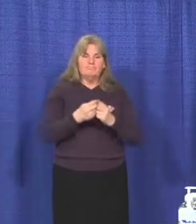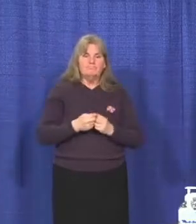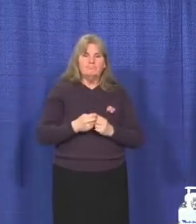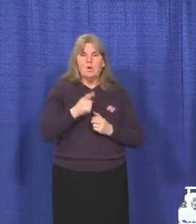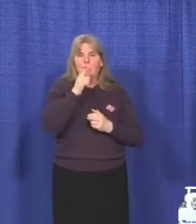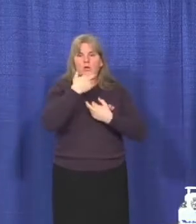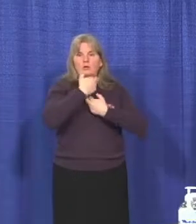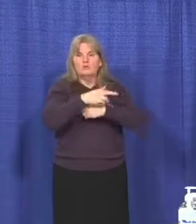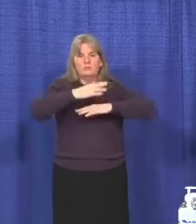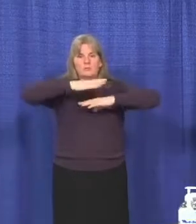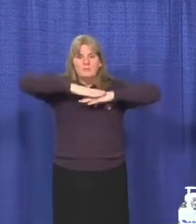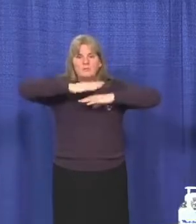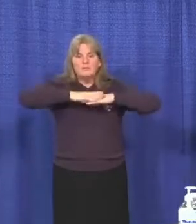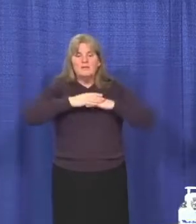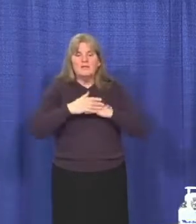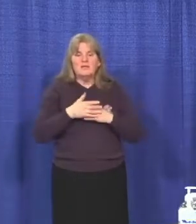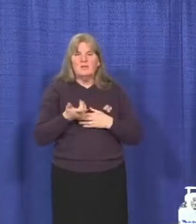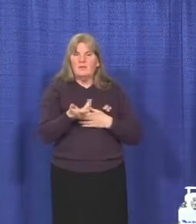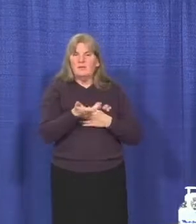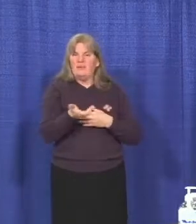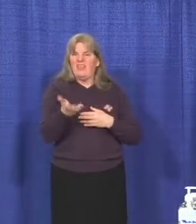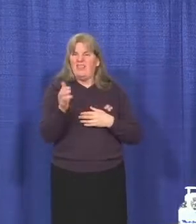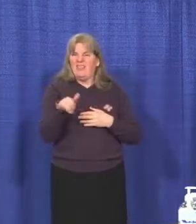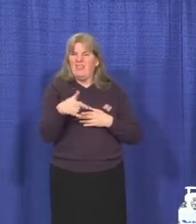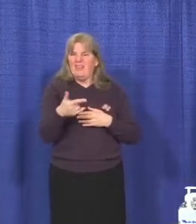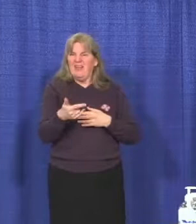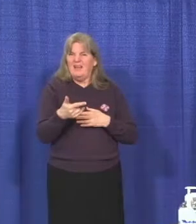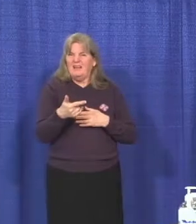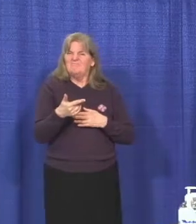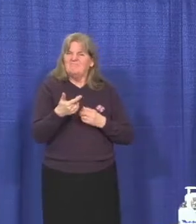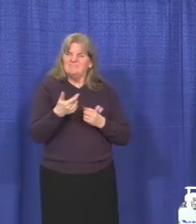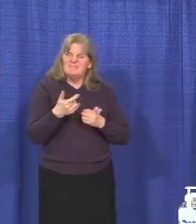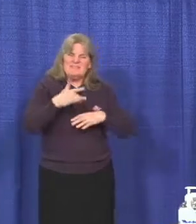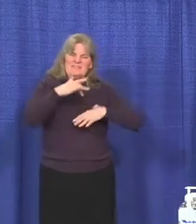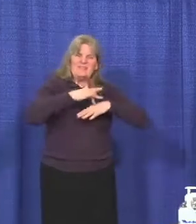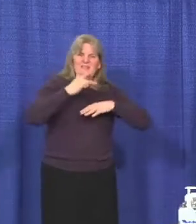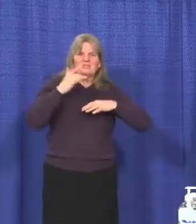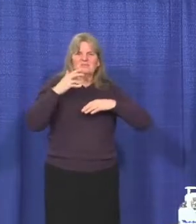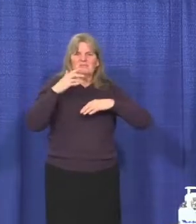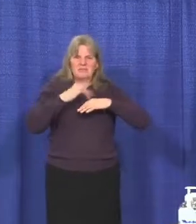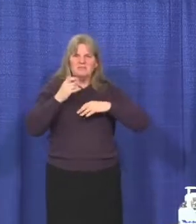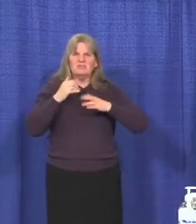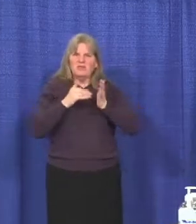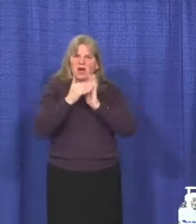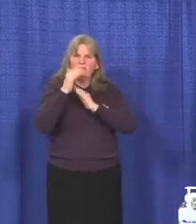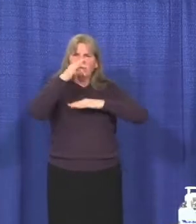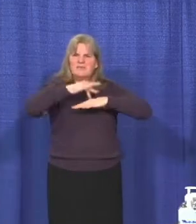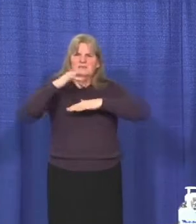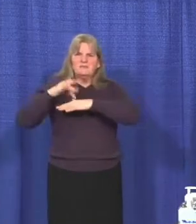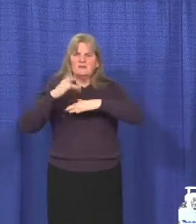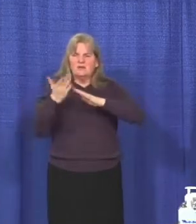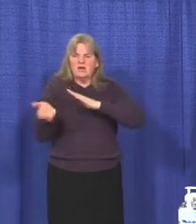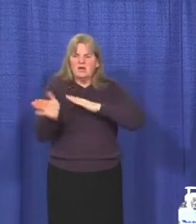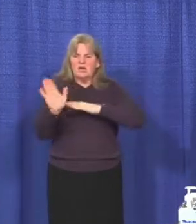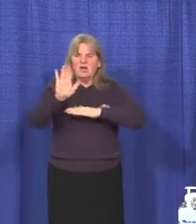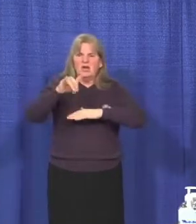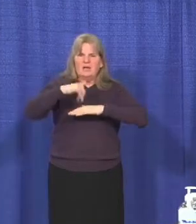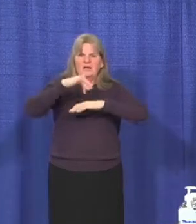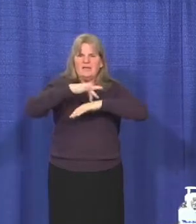lunchroom table, where there is frequent touching needs to be